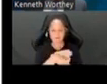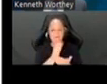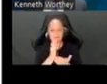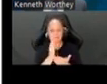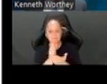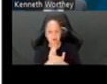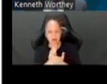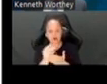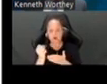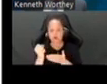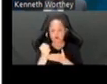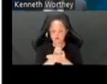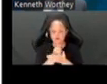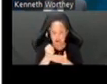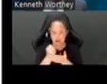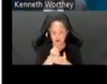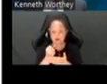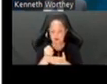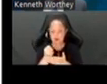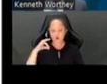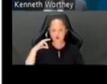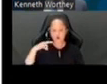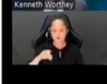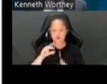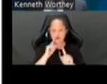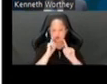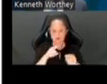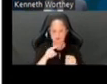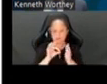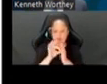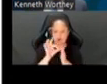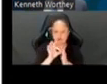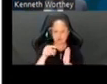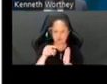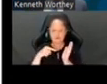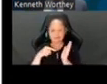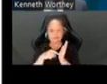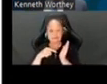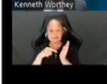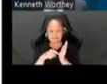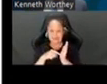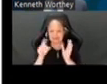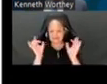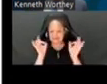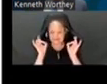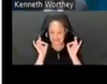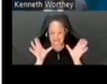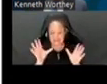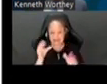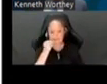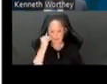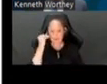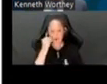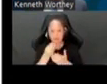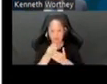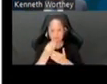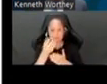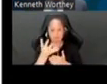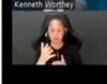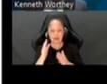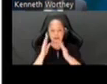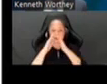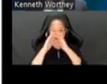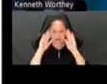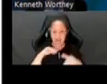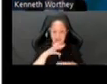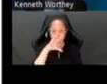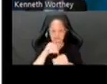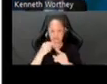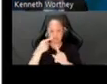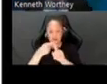cards, credit reports and scores, debt, disasters, home buying, housing, including renting, income